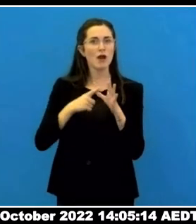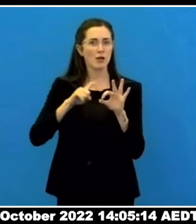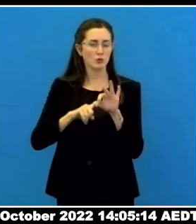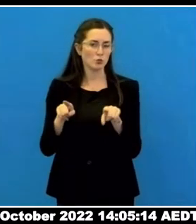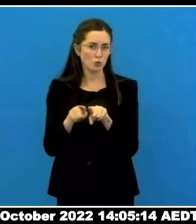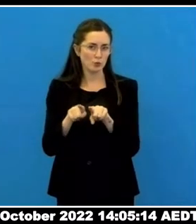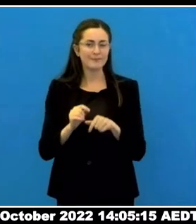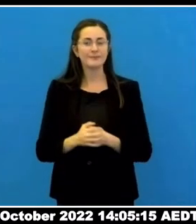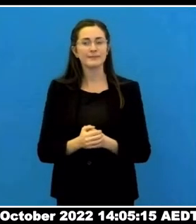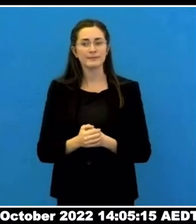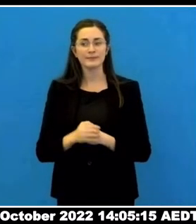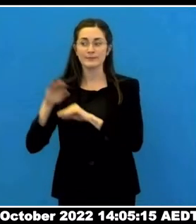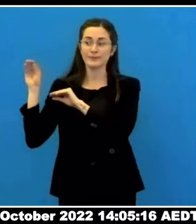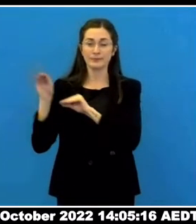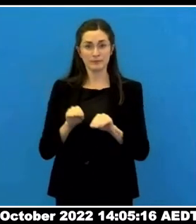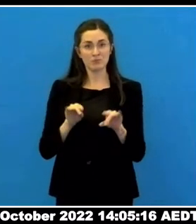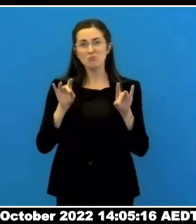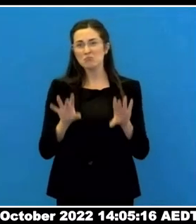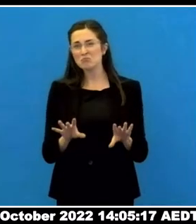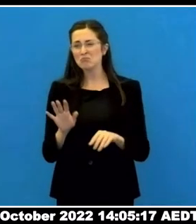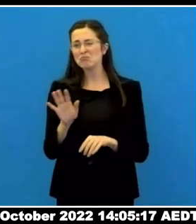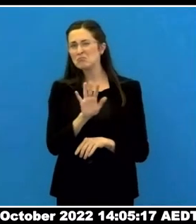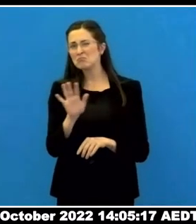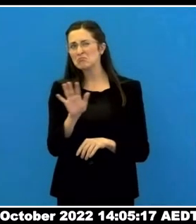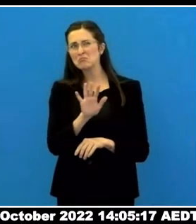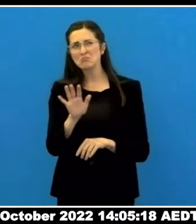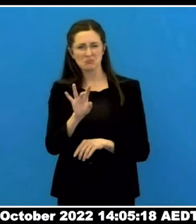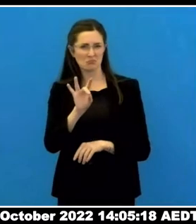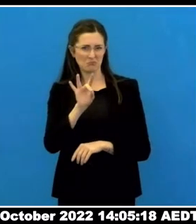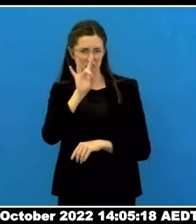He came to Australia when he was about 10 years of age.